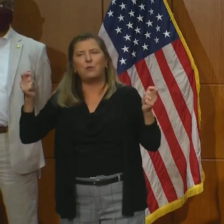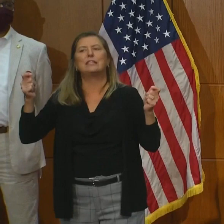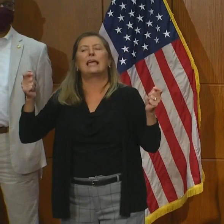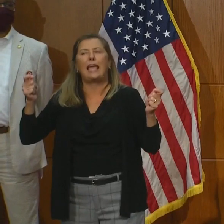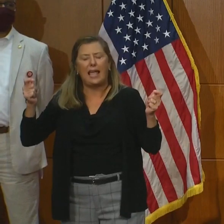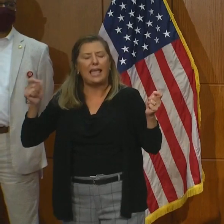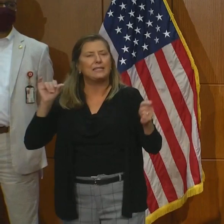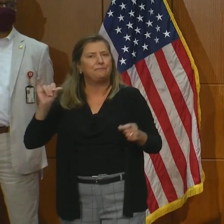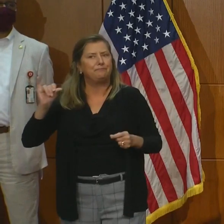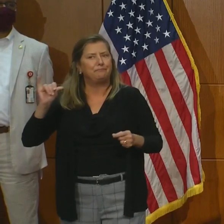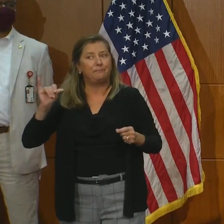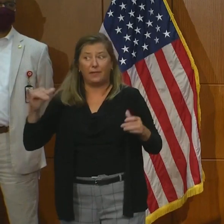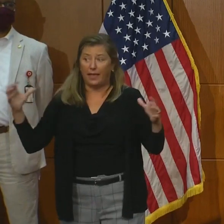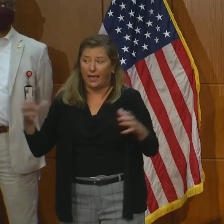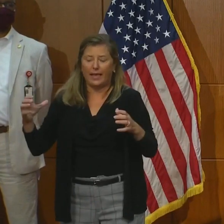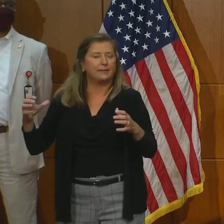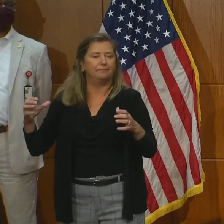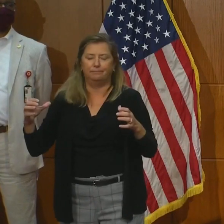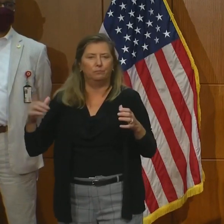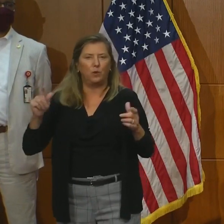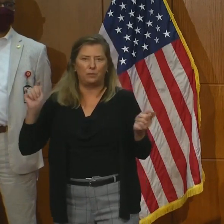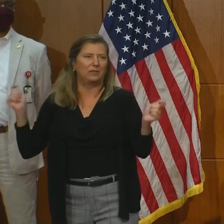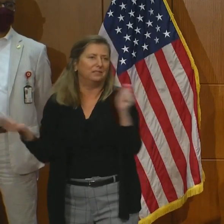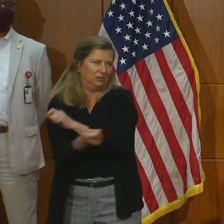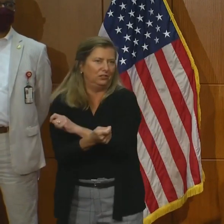BIRTHDAY PARTIES BACKYARD BARBECUES AND OTHER